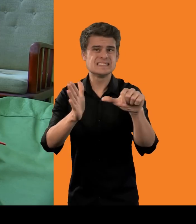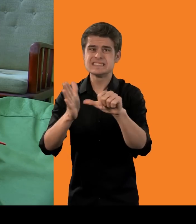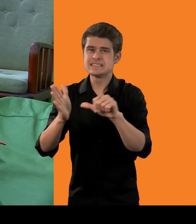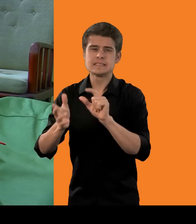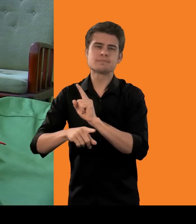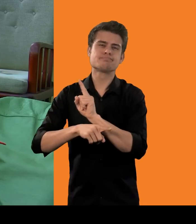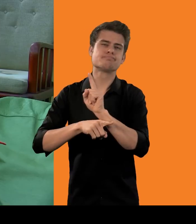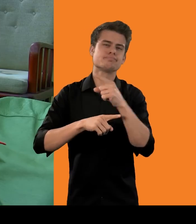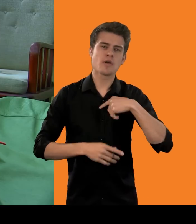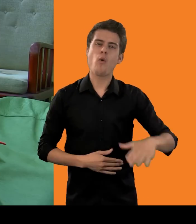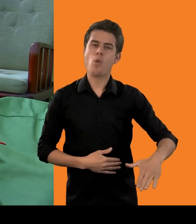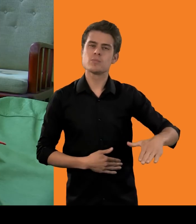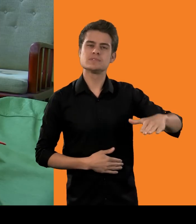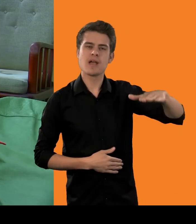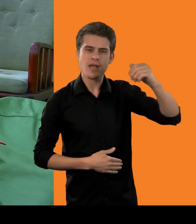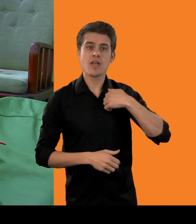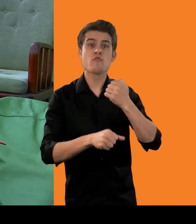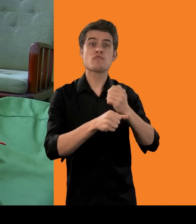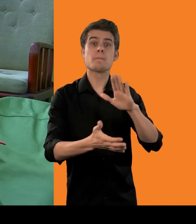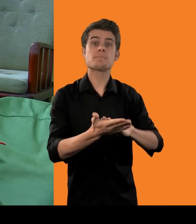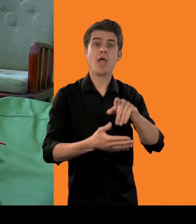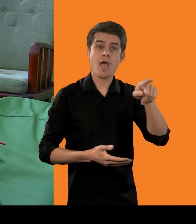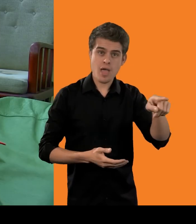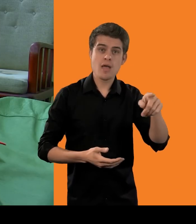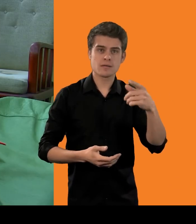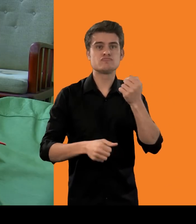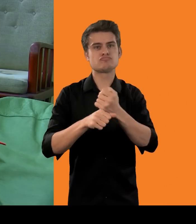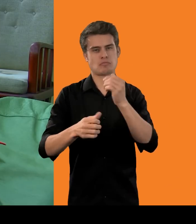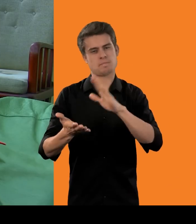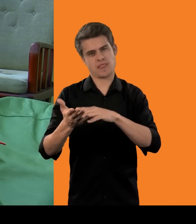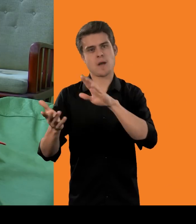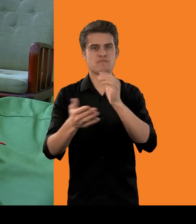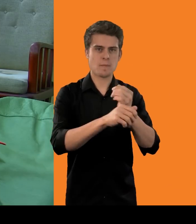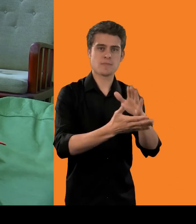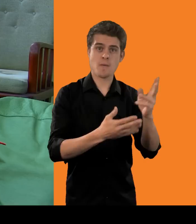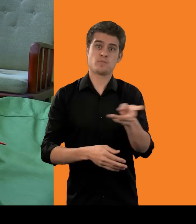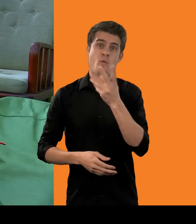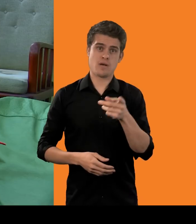and it got difficult the first few times I met them. But when I got older my mum and my grandma,